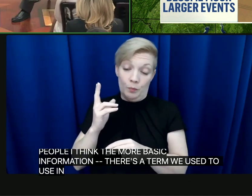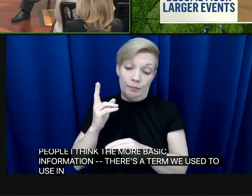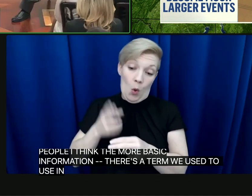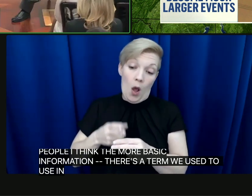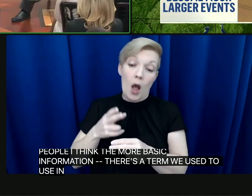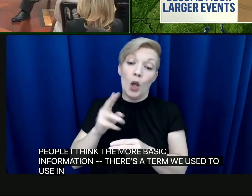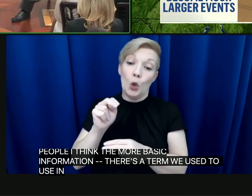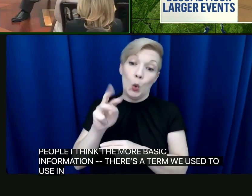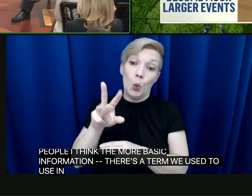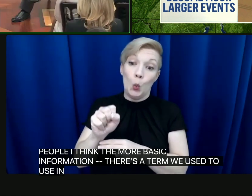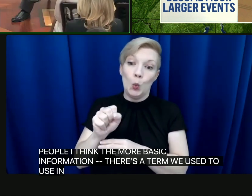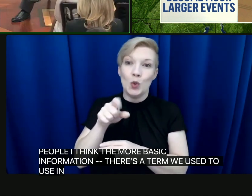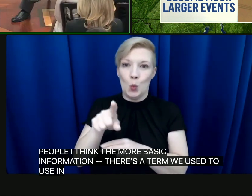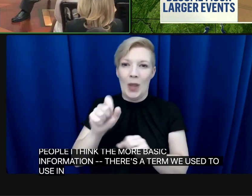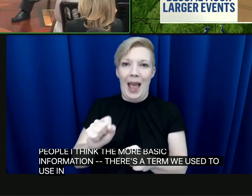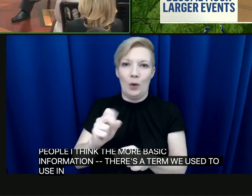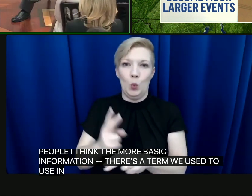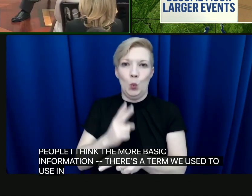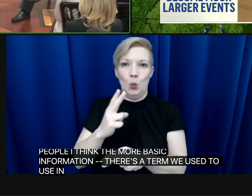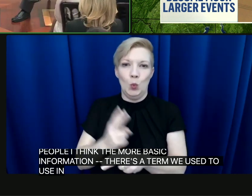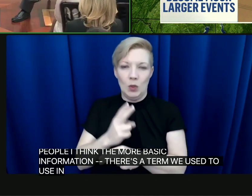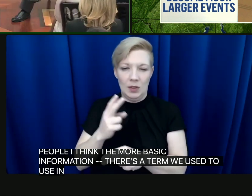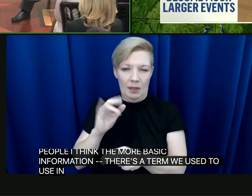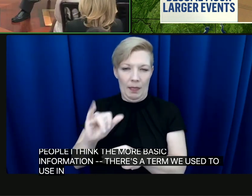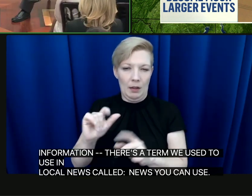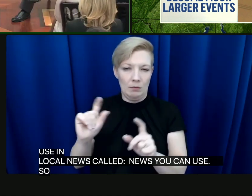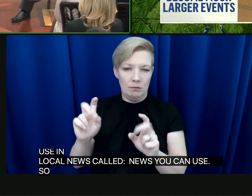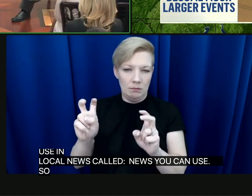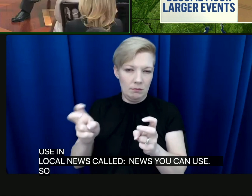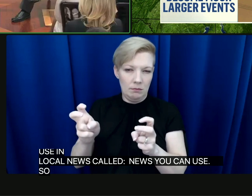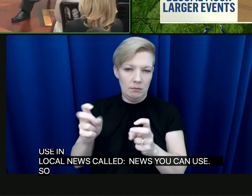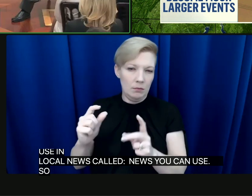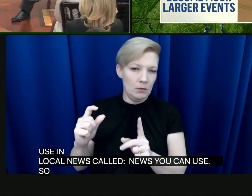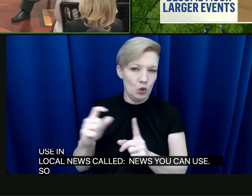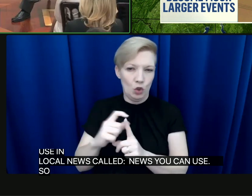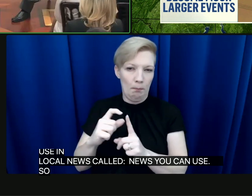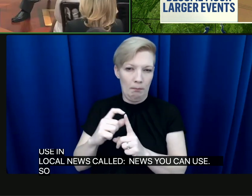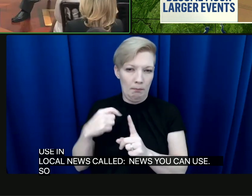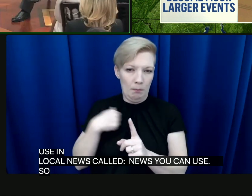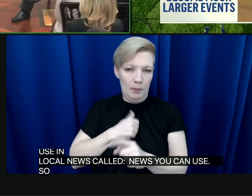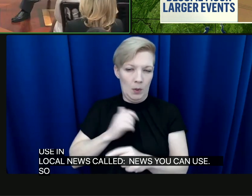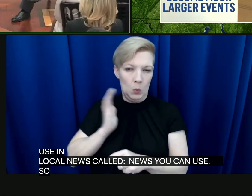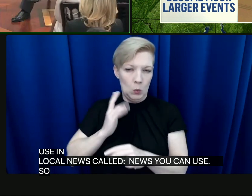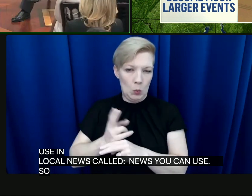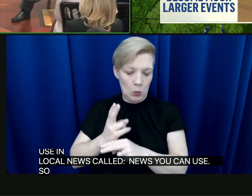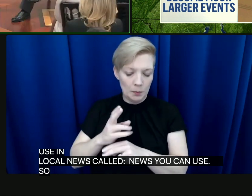So if if this is information that, you know, puts down in fairly simple terms